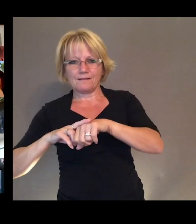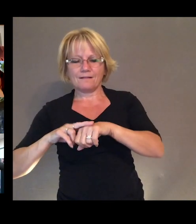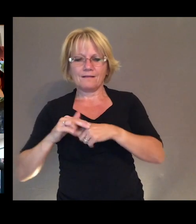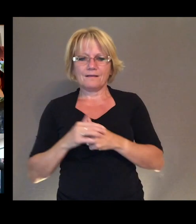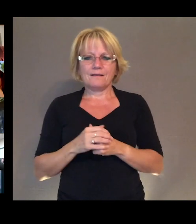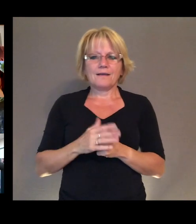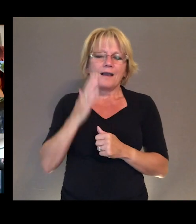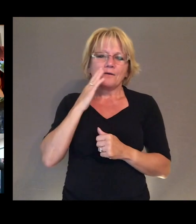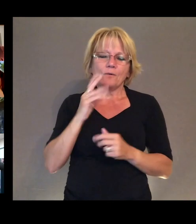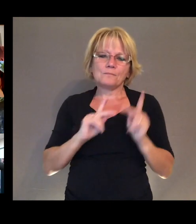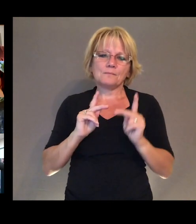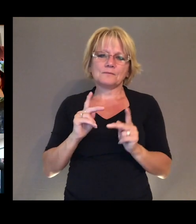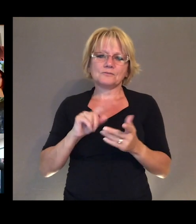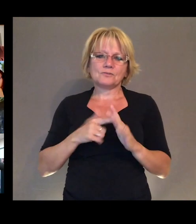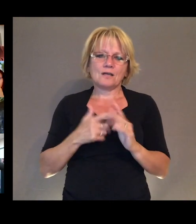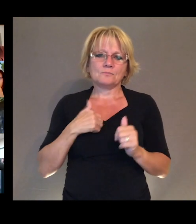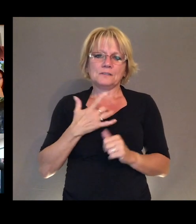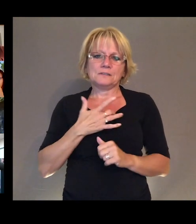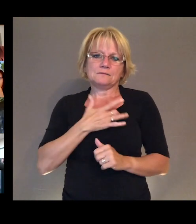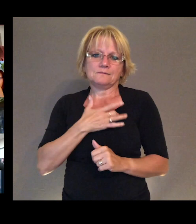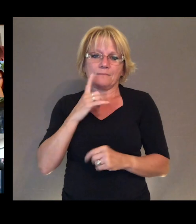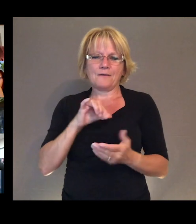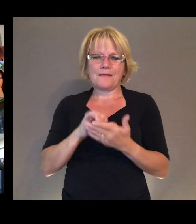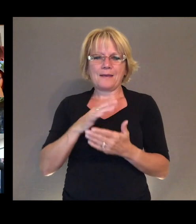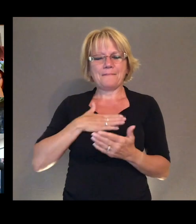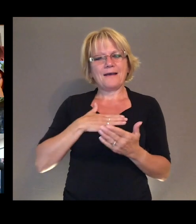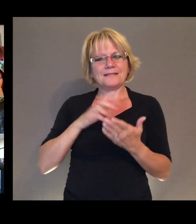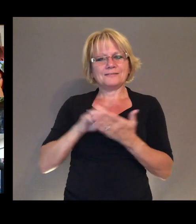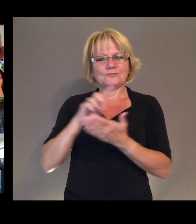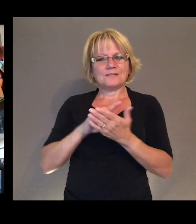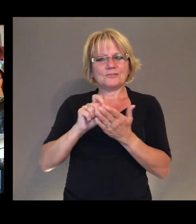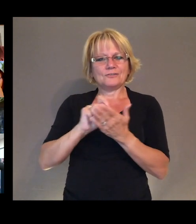this is my dissertation topic actually. And sometimes people get defensive when we talk about it and they're like,